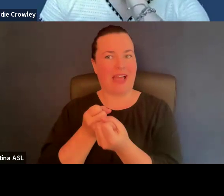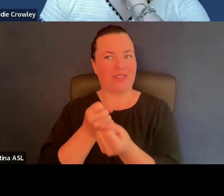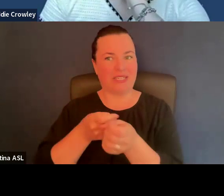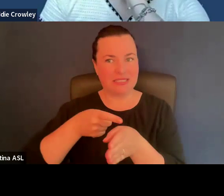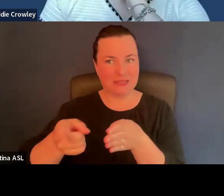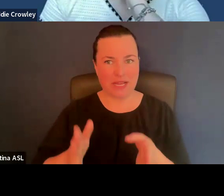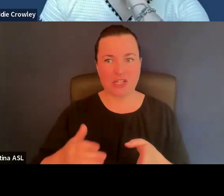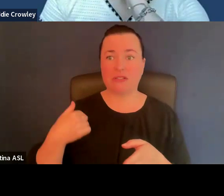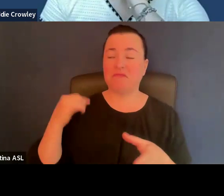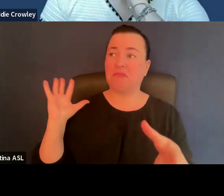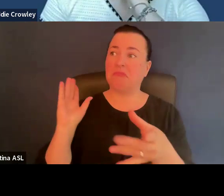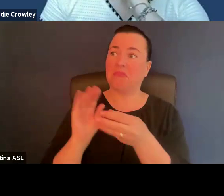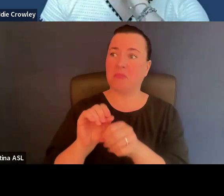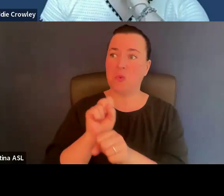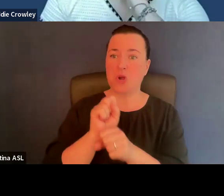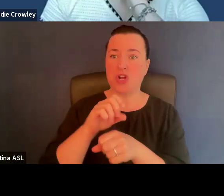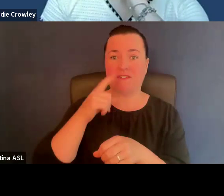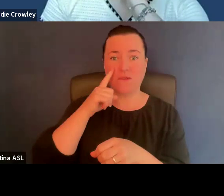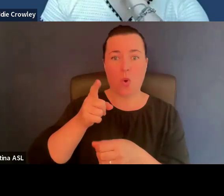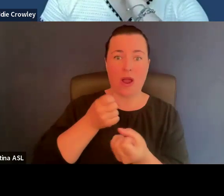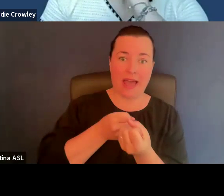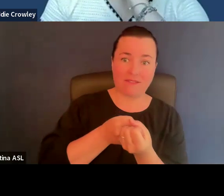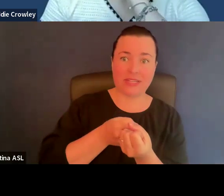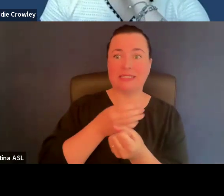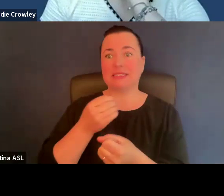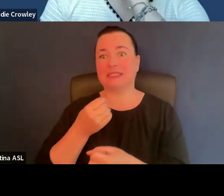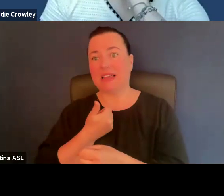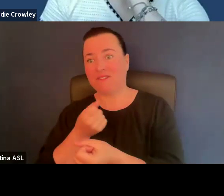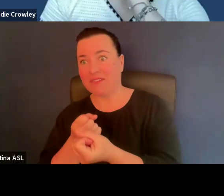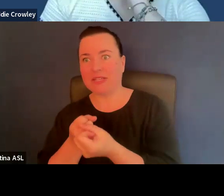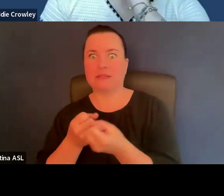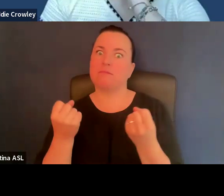and disability advocacy work in general for many, many years. Thanks for having me.